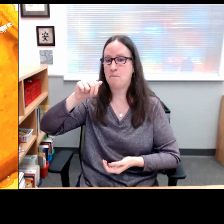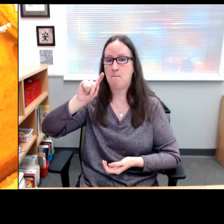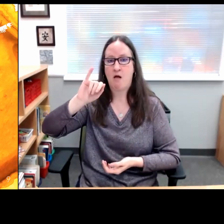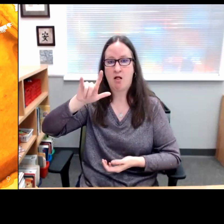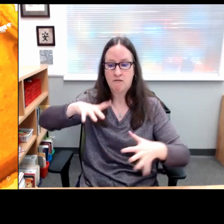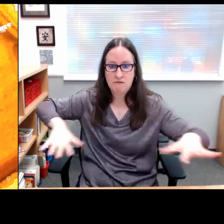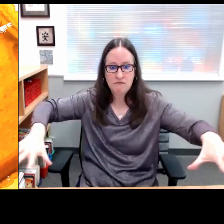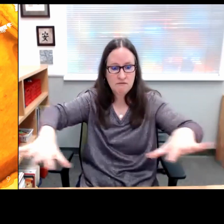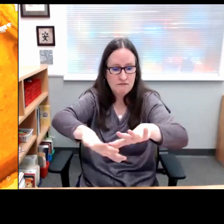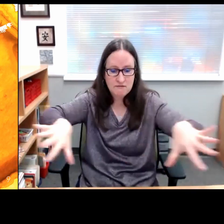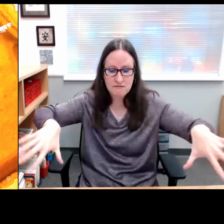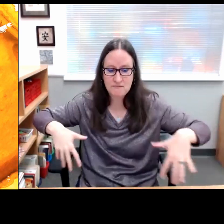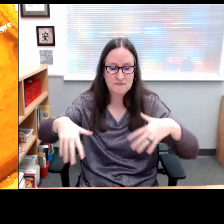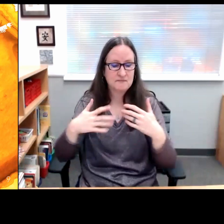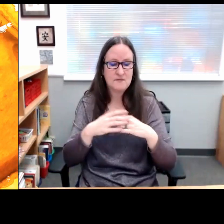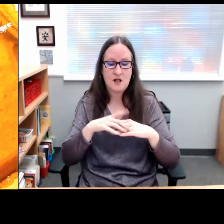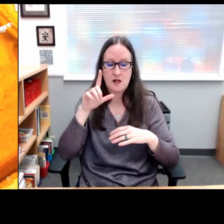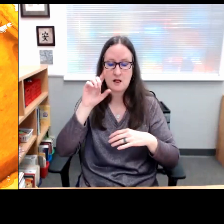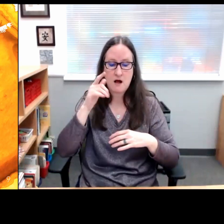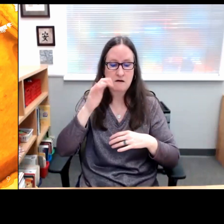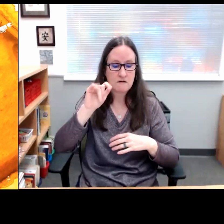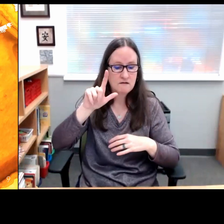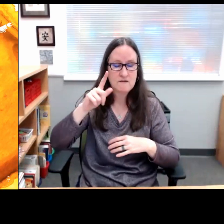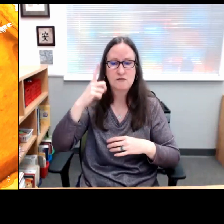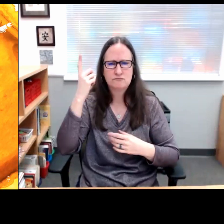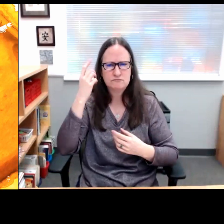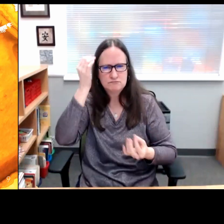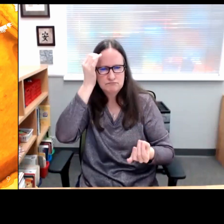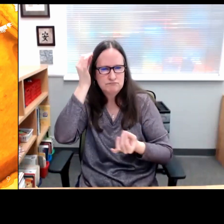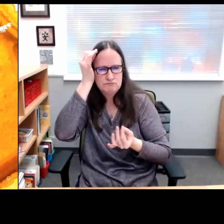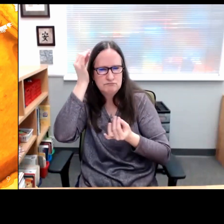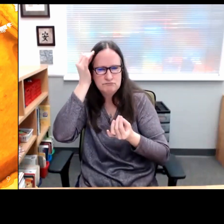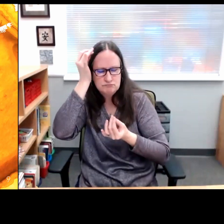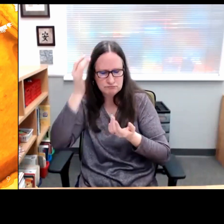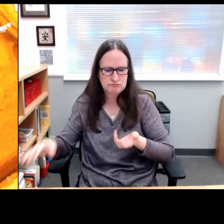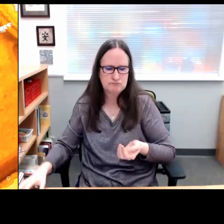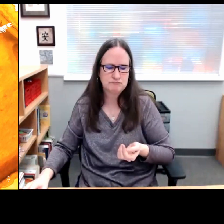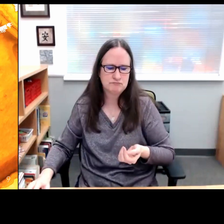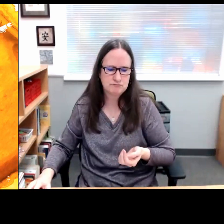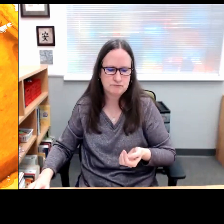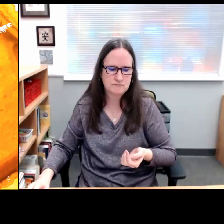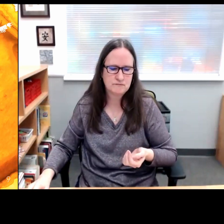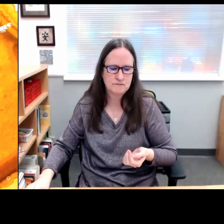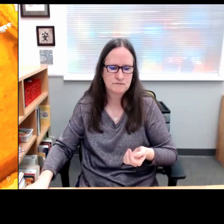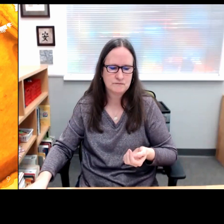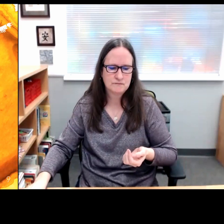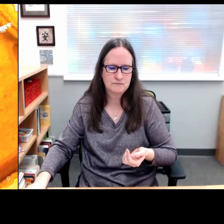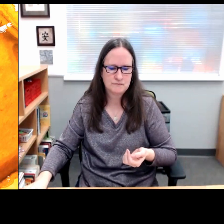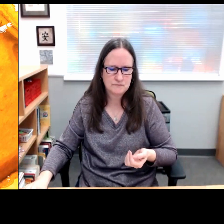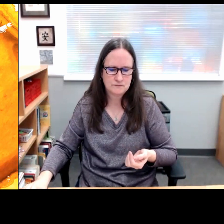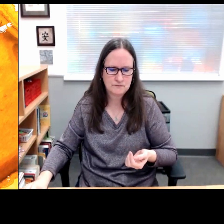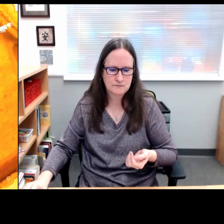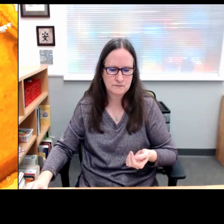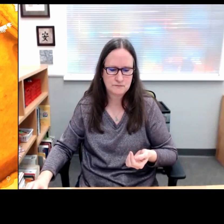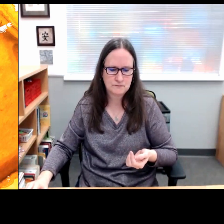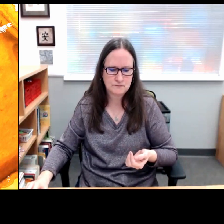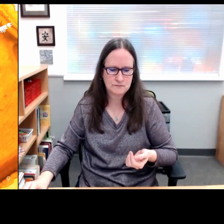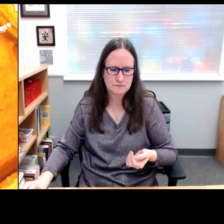naturalist, spatial, logical,